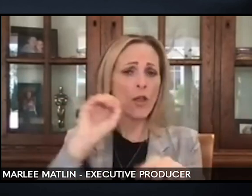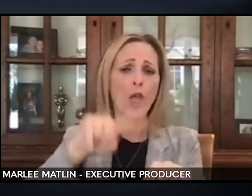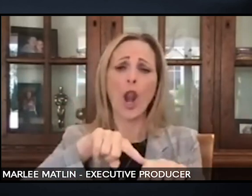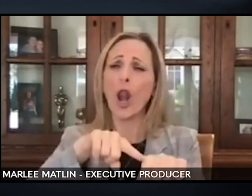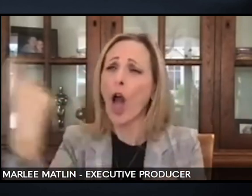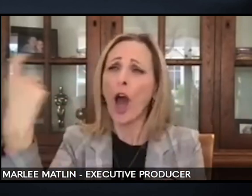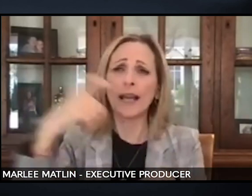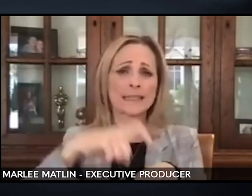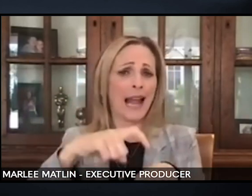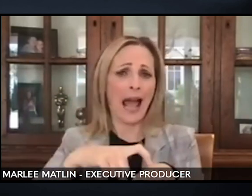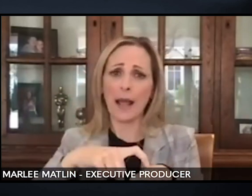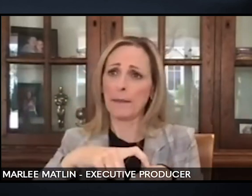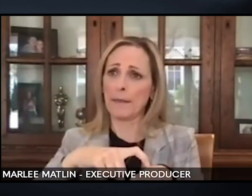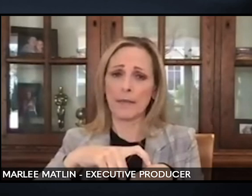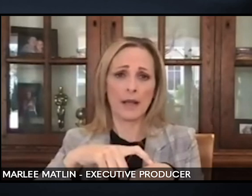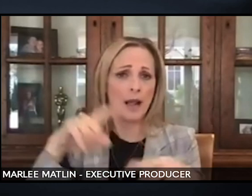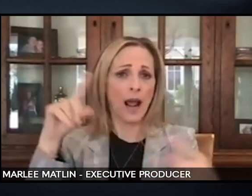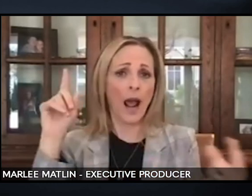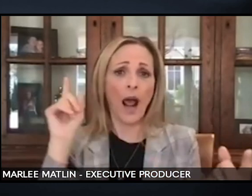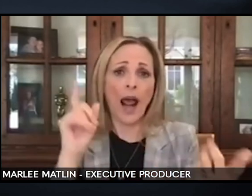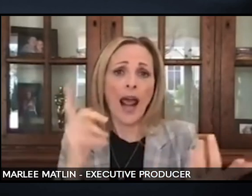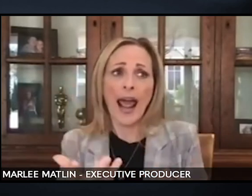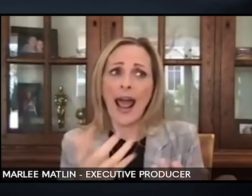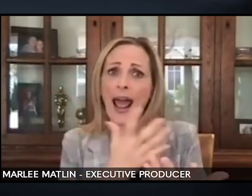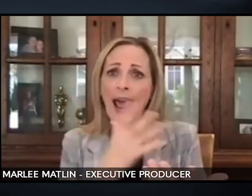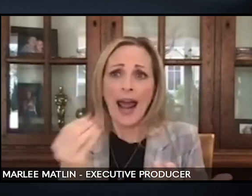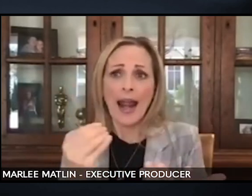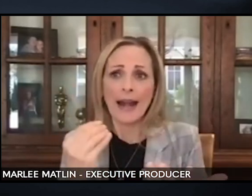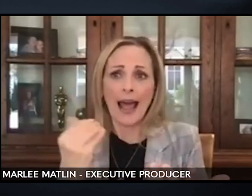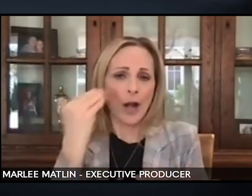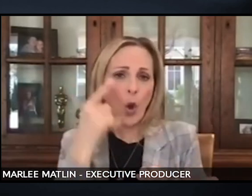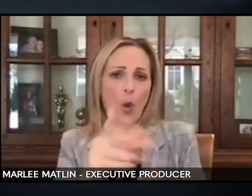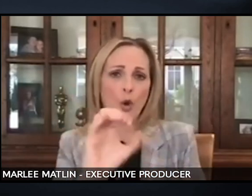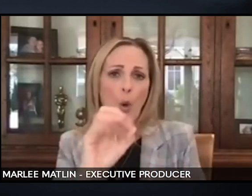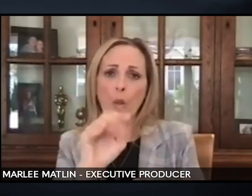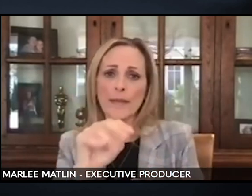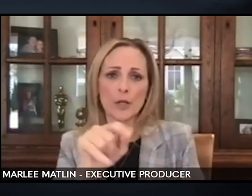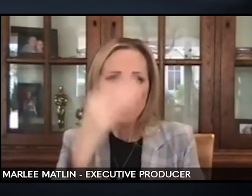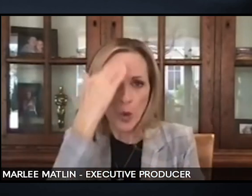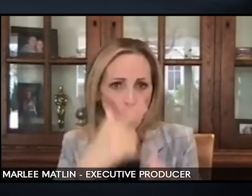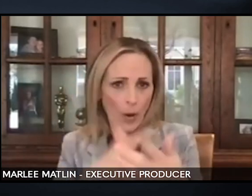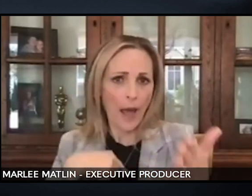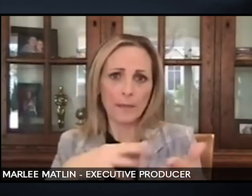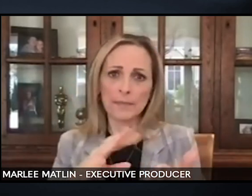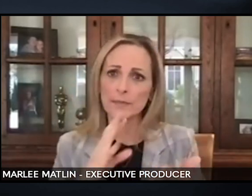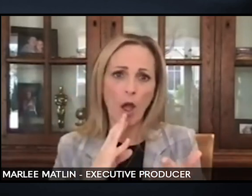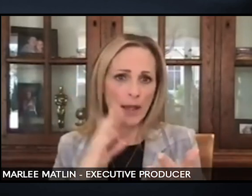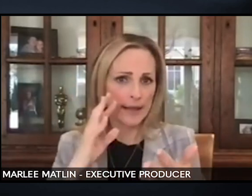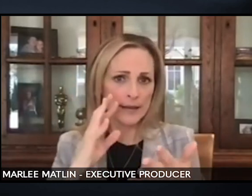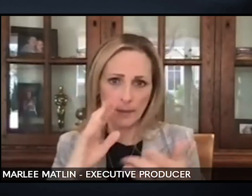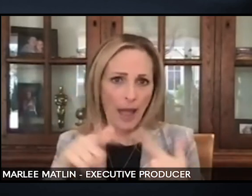"diversity", for the longest time. And I know, Colman. You're aware of what we're